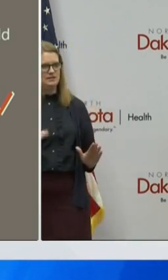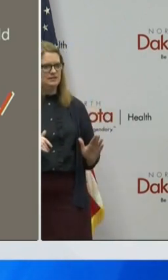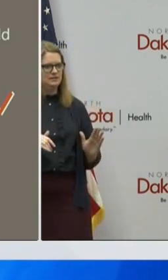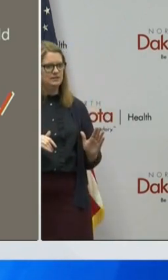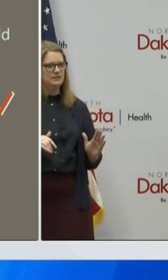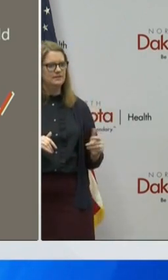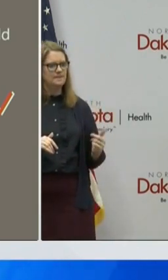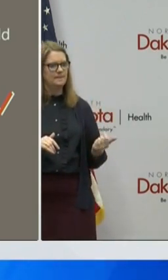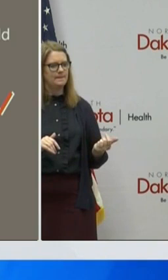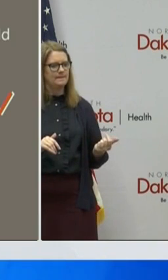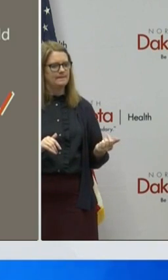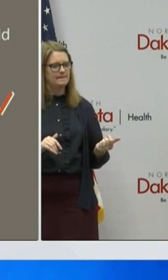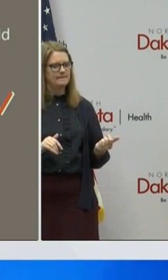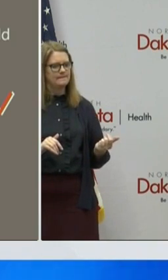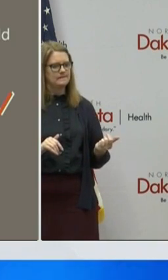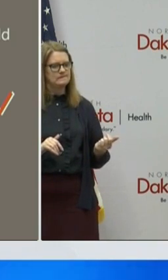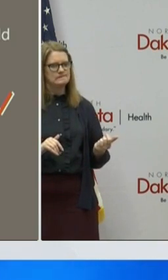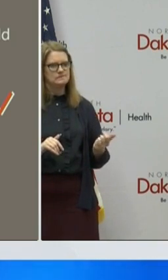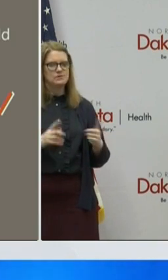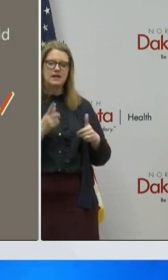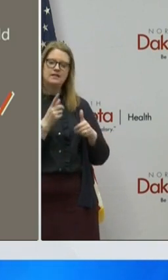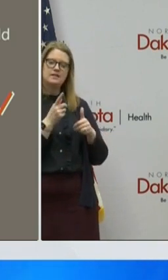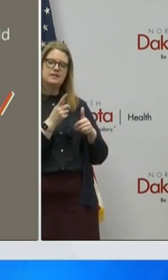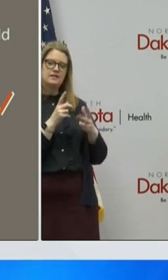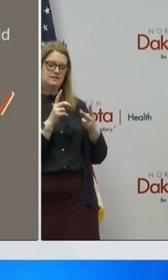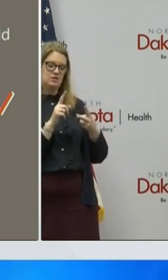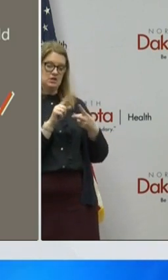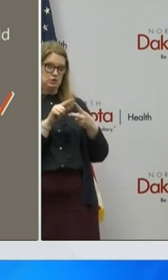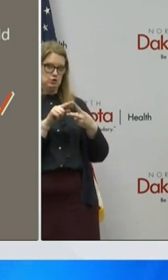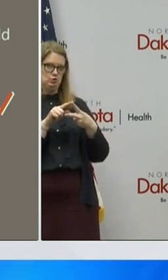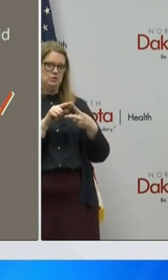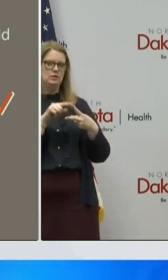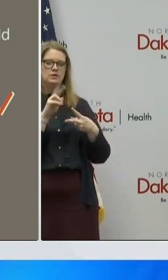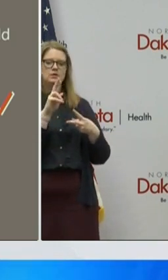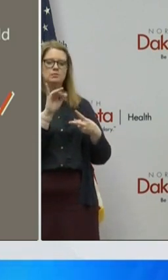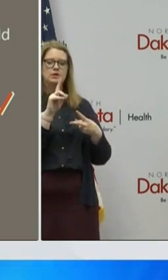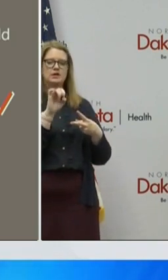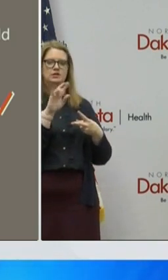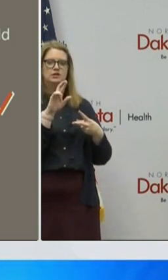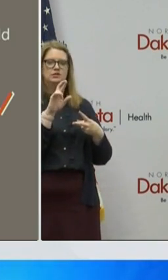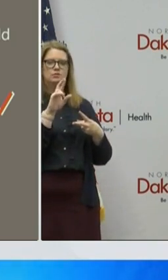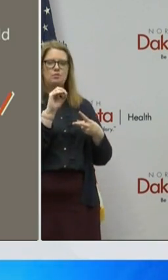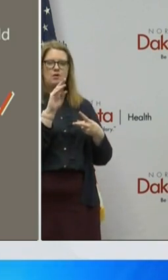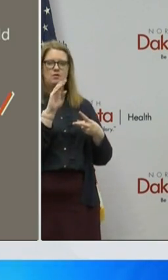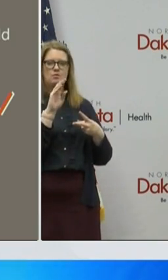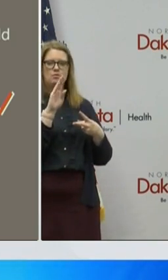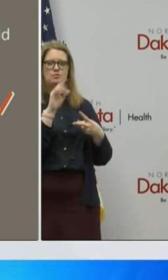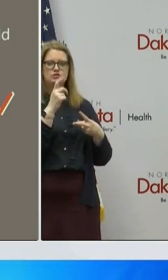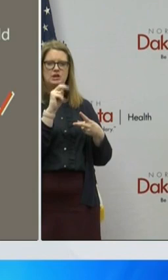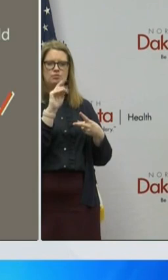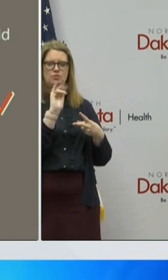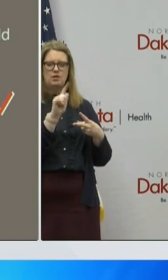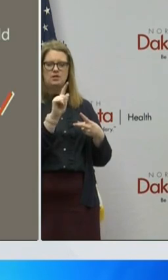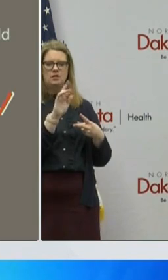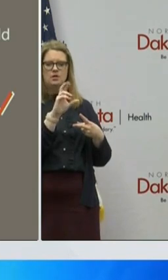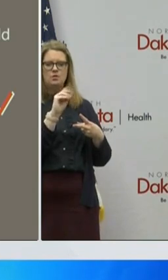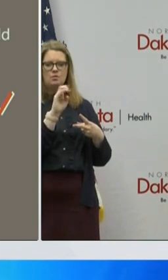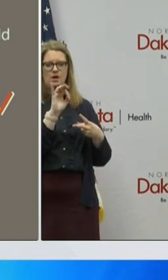WE'RE HAPPY TO ANNOUNCE, WE'RE HAPPY TO ANNOUNCE WE HAVE TWO LEADERS TO LEAD THE EFFORTS SO THAT IS FANTASTIC THAT WE HAVE